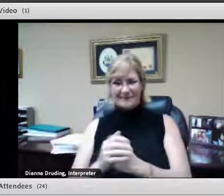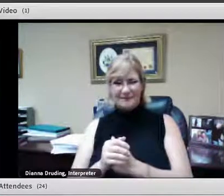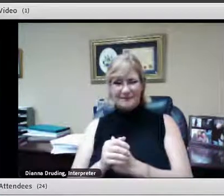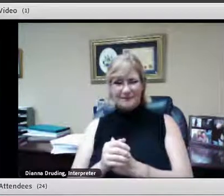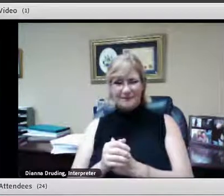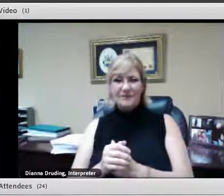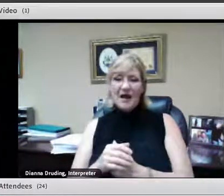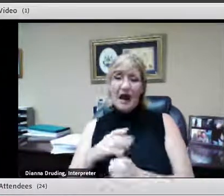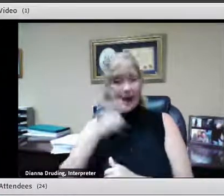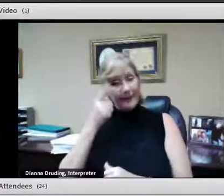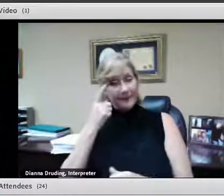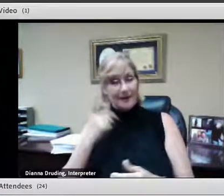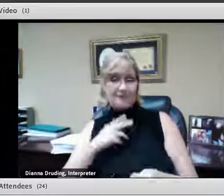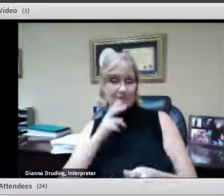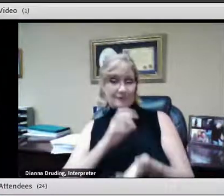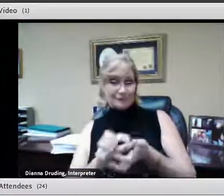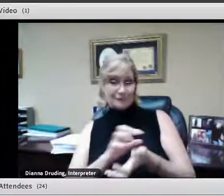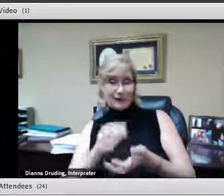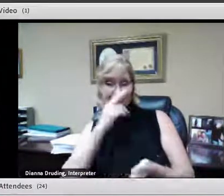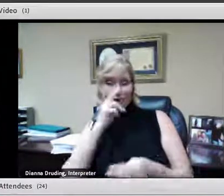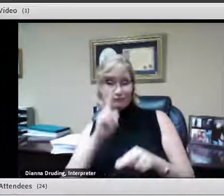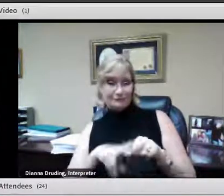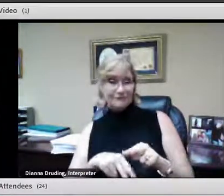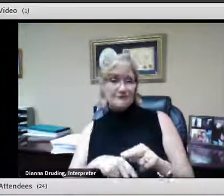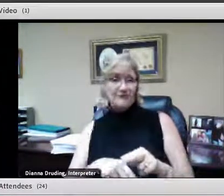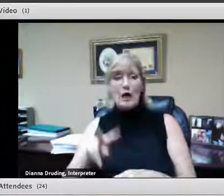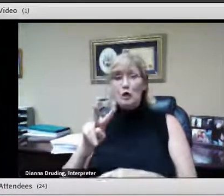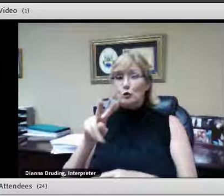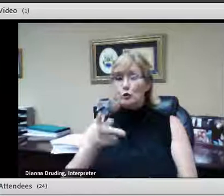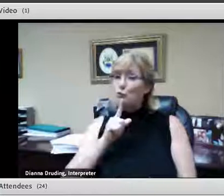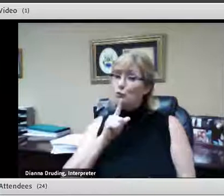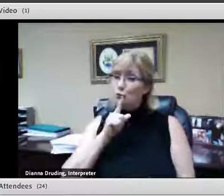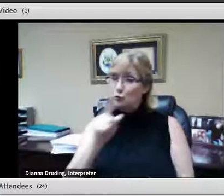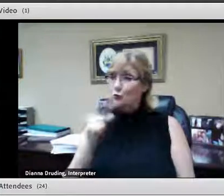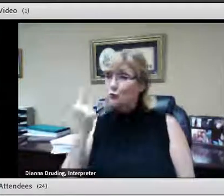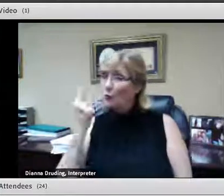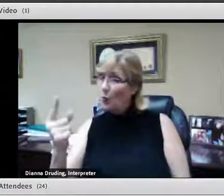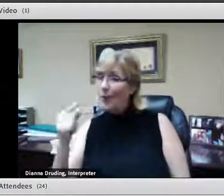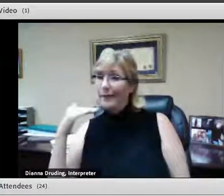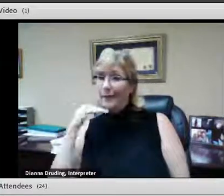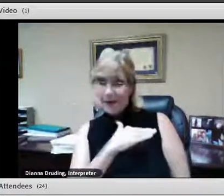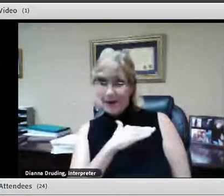I think I'm funny. All right, so, two truths and a lie. This is another one -- super fun.